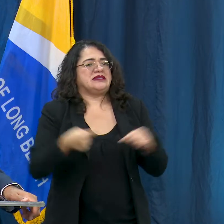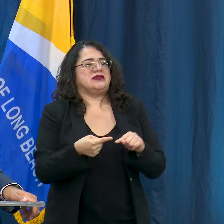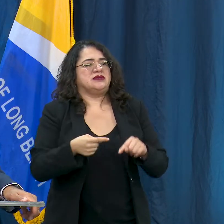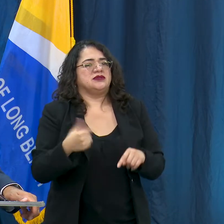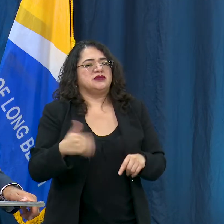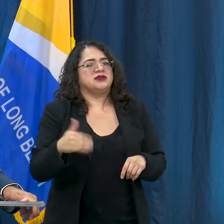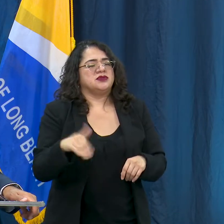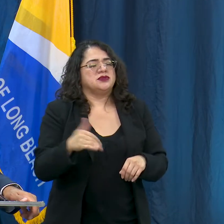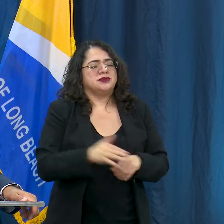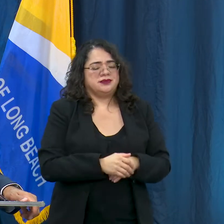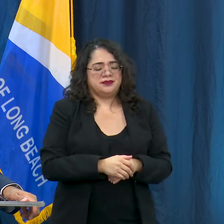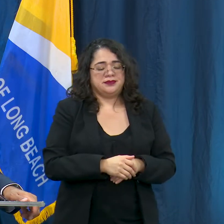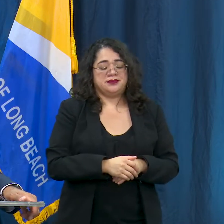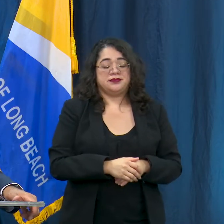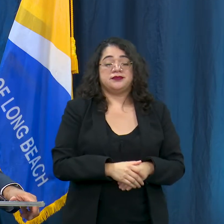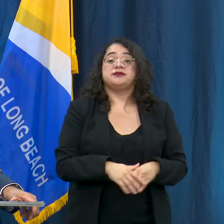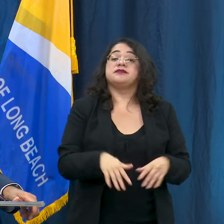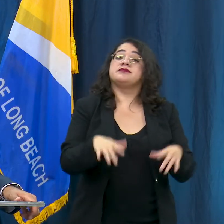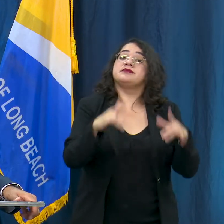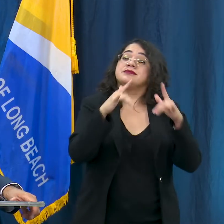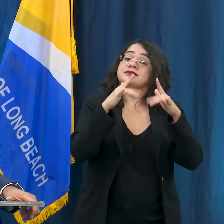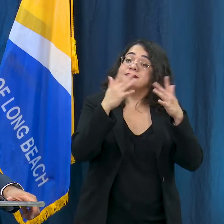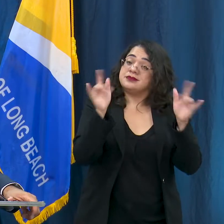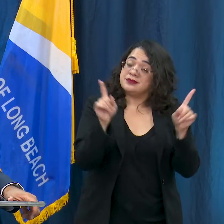time I want to make sure people know, we've gotten a lot of questions about